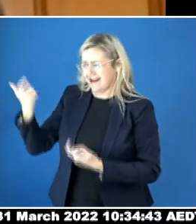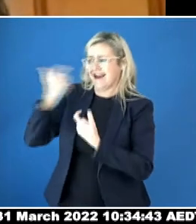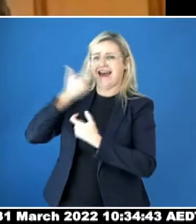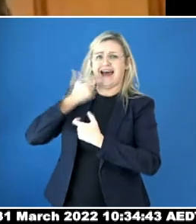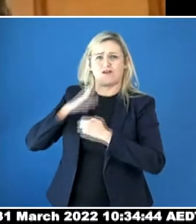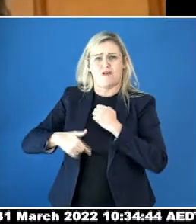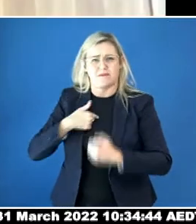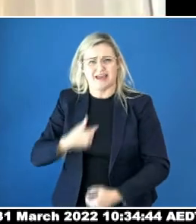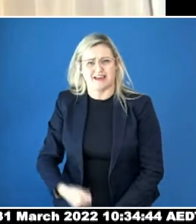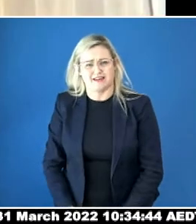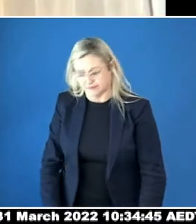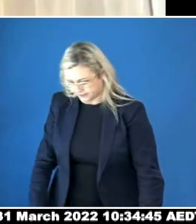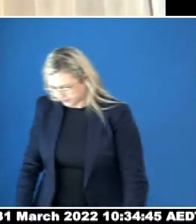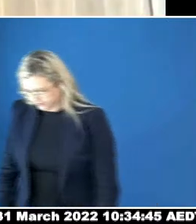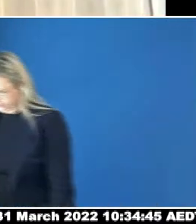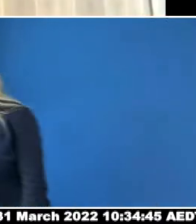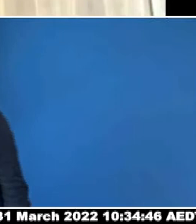So what's your attitude now to the cops?